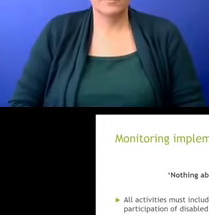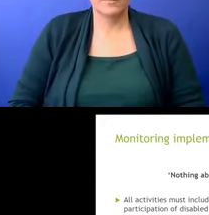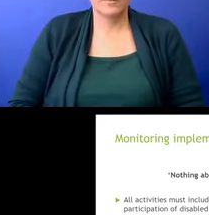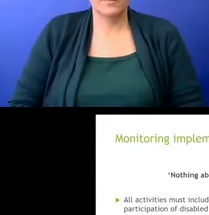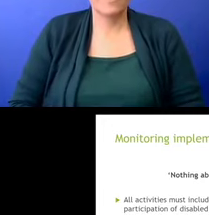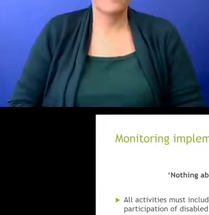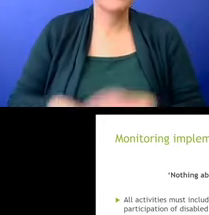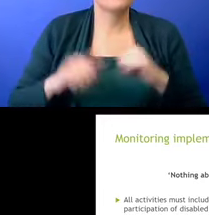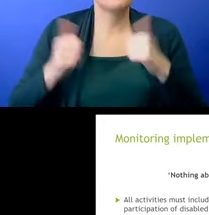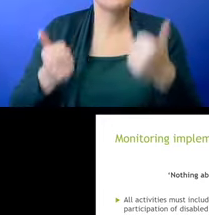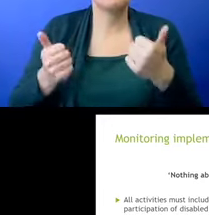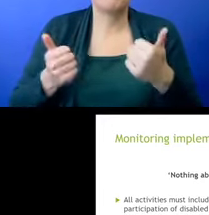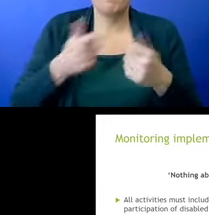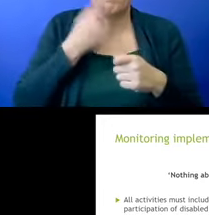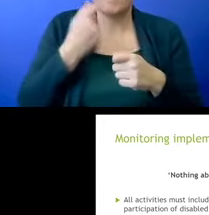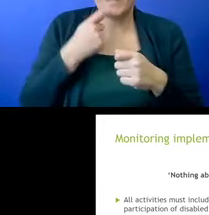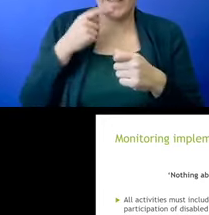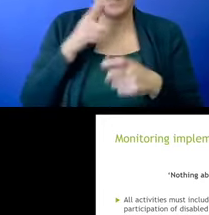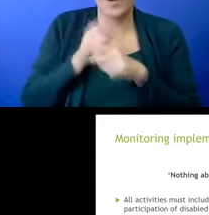Just to say, in relation to that short video: